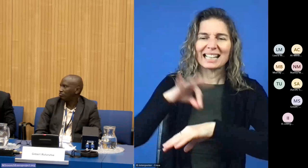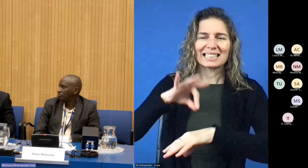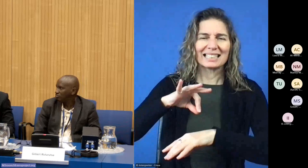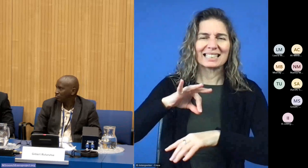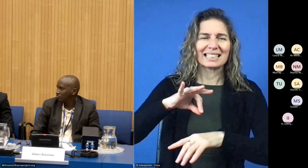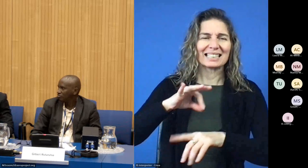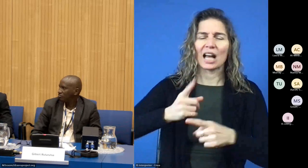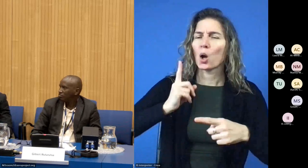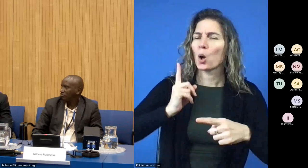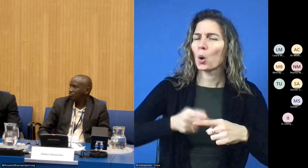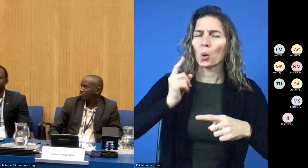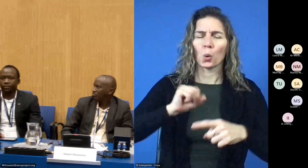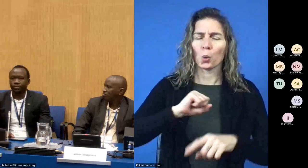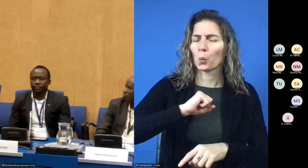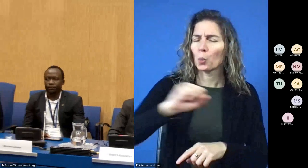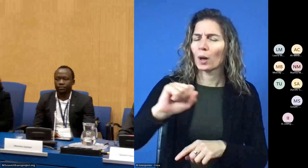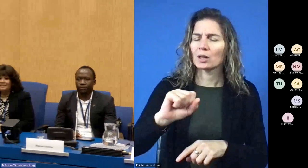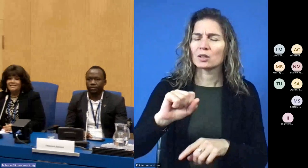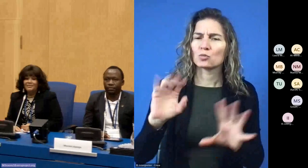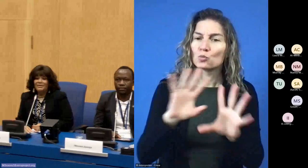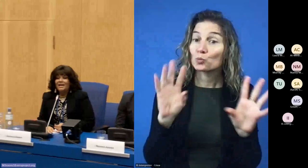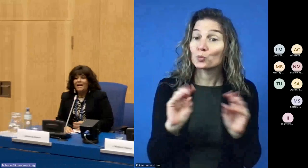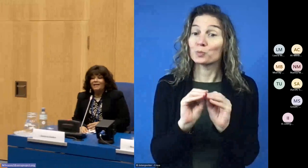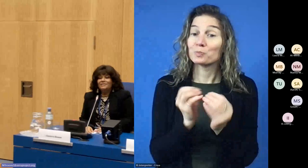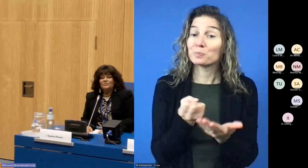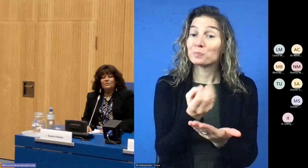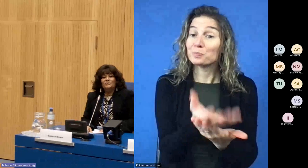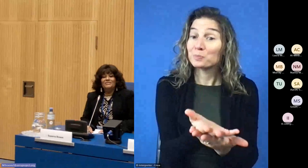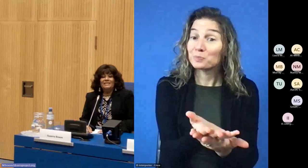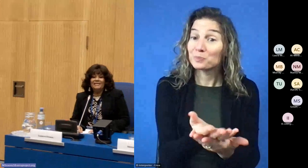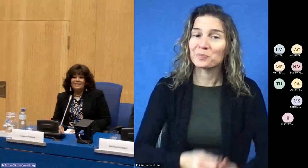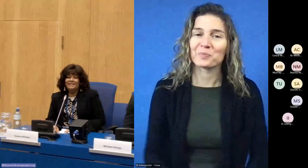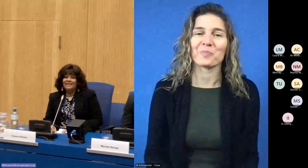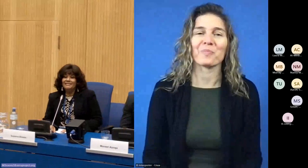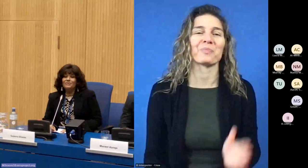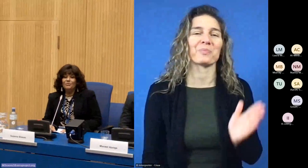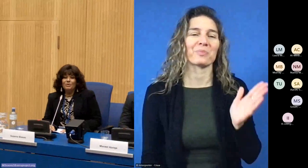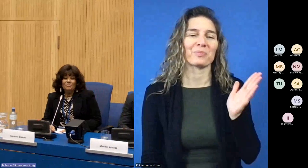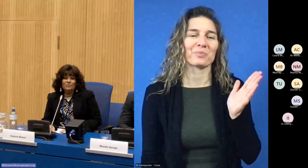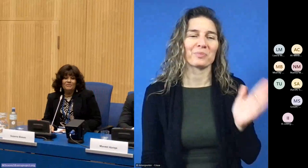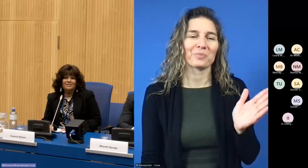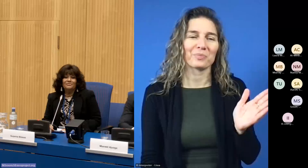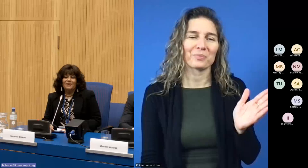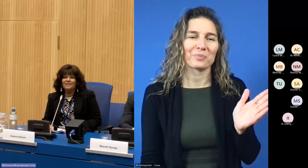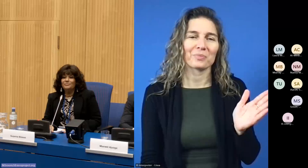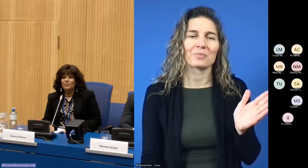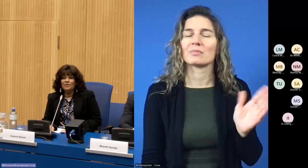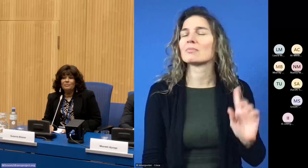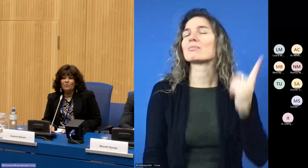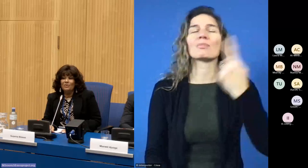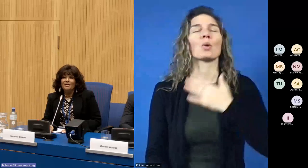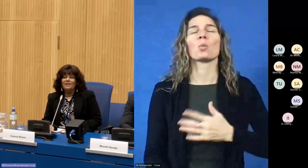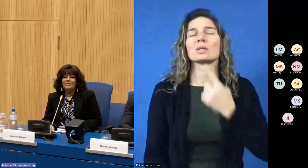Thanks Irene. I just want to say it is so important for us more and more